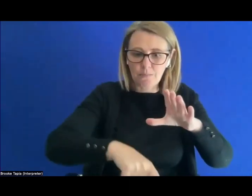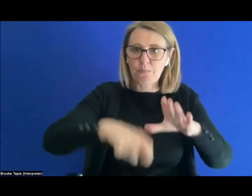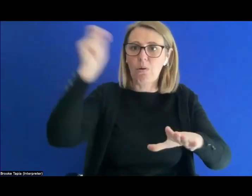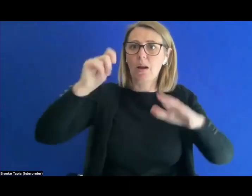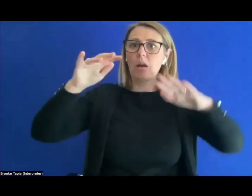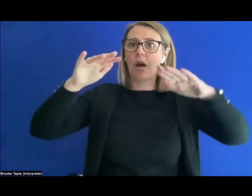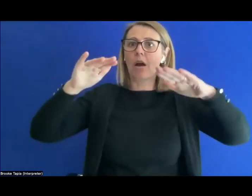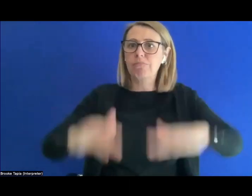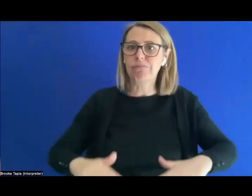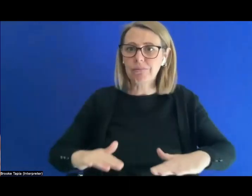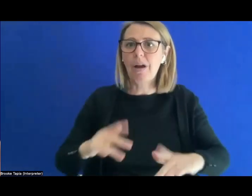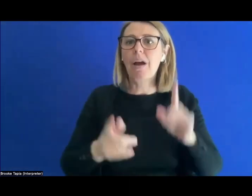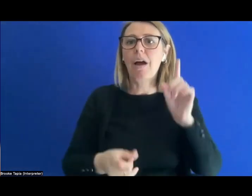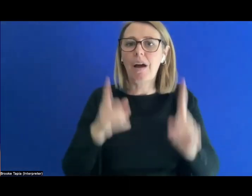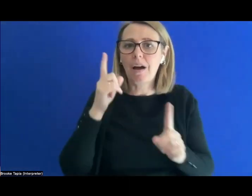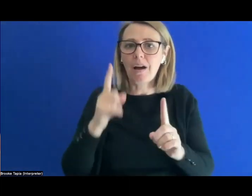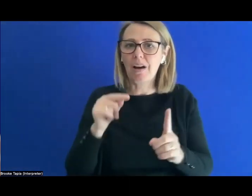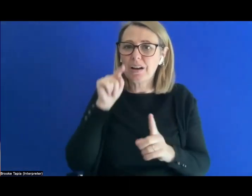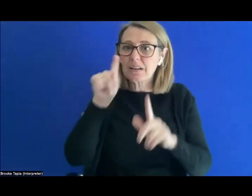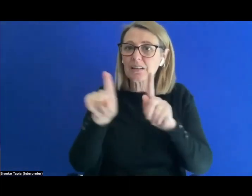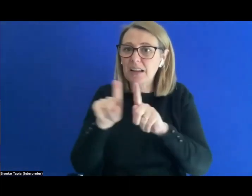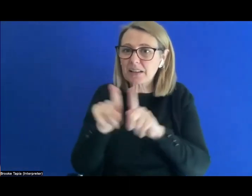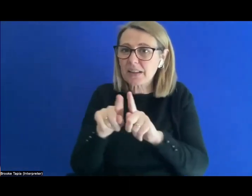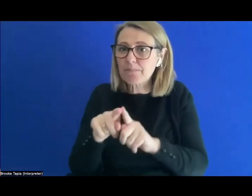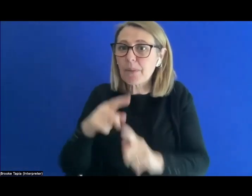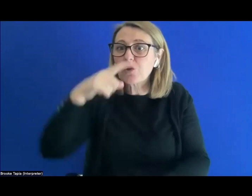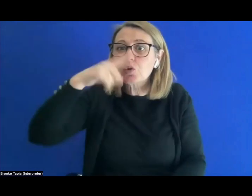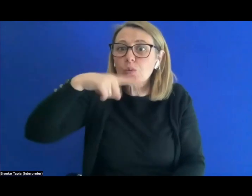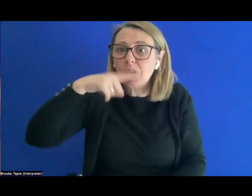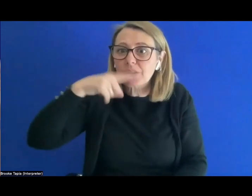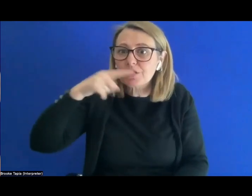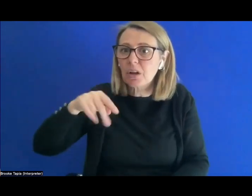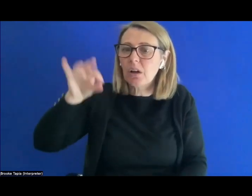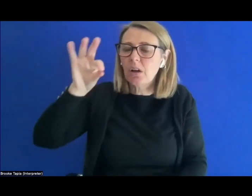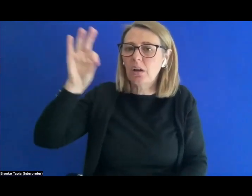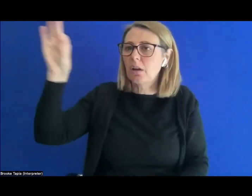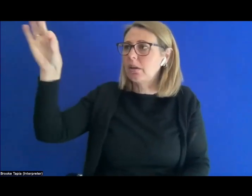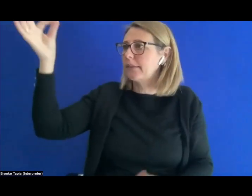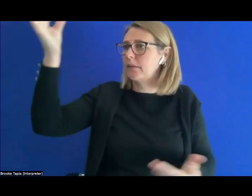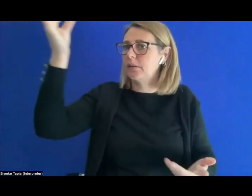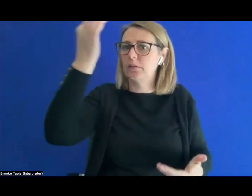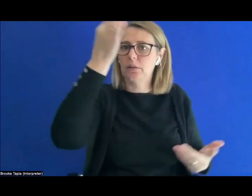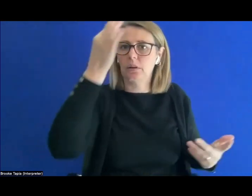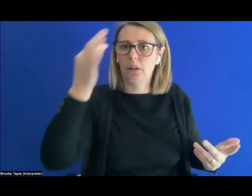air and, you know, it doesn’t go back into the air and float around me and then one day it just kind